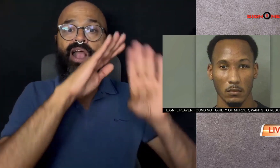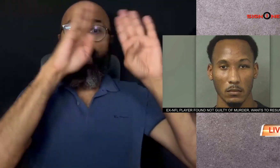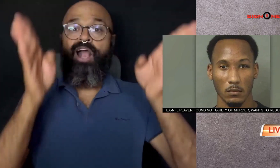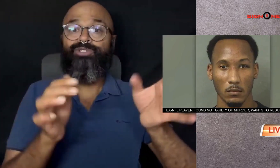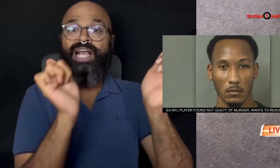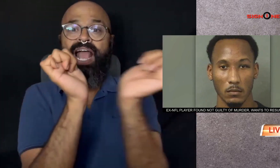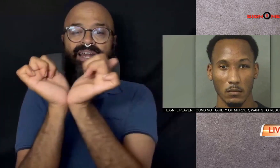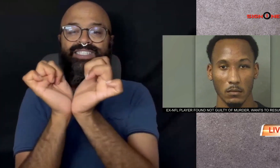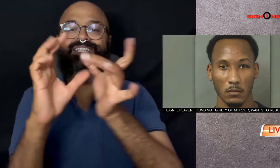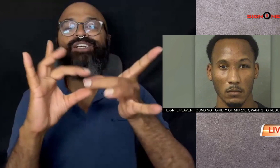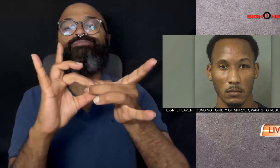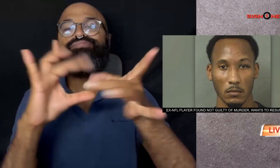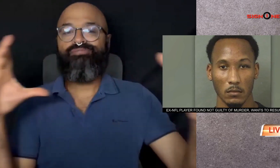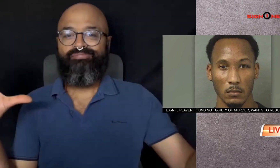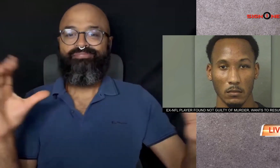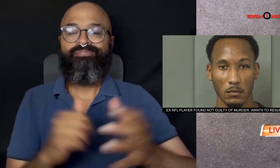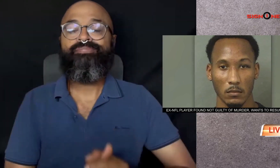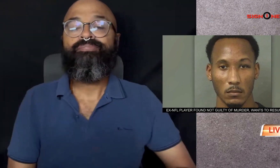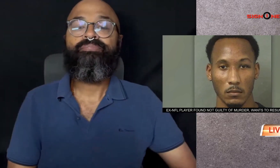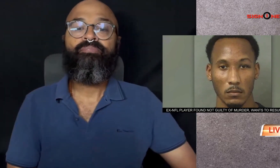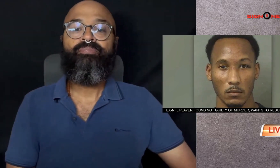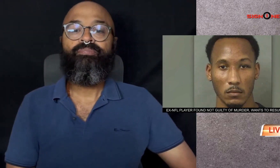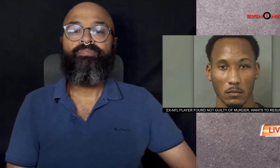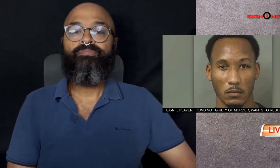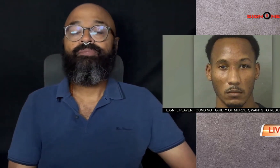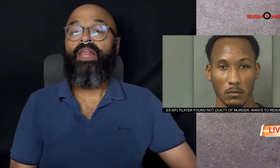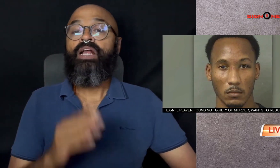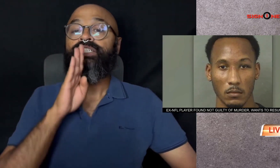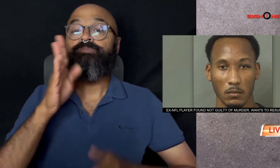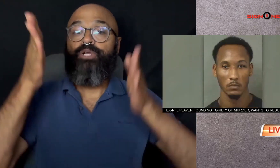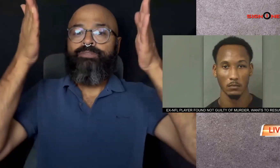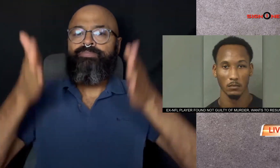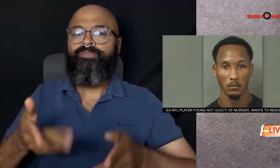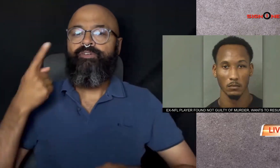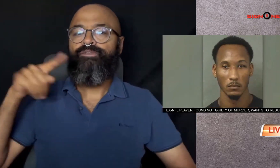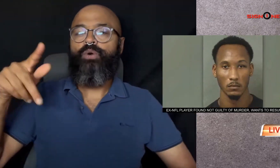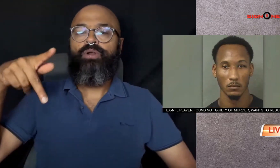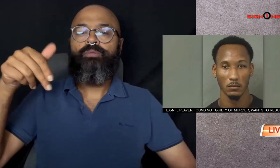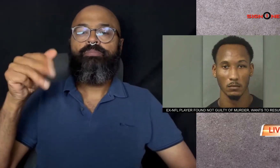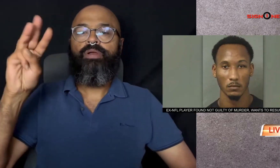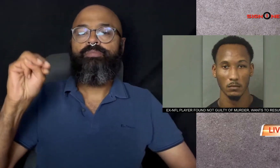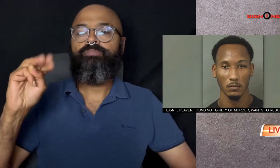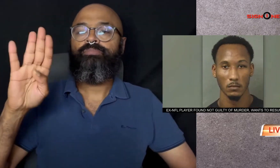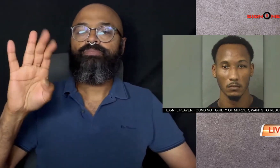he has now been released from house arrest a spokesperson for